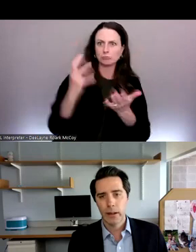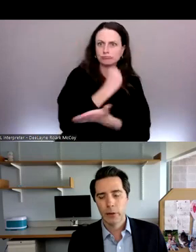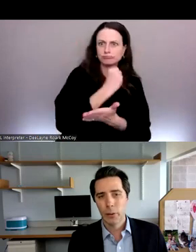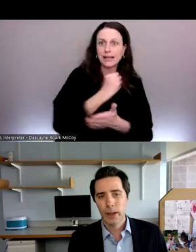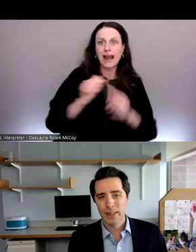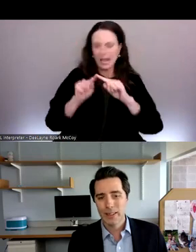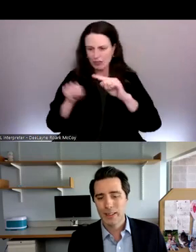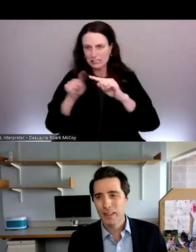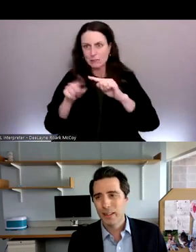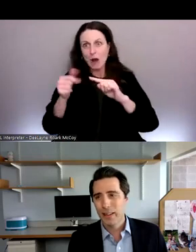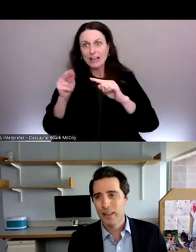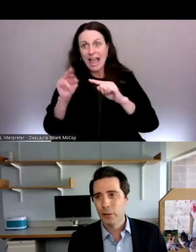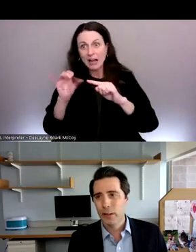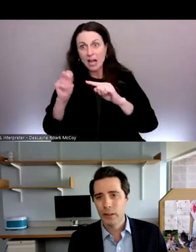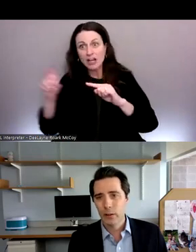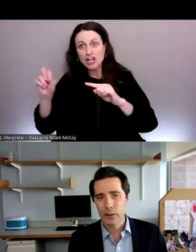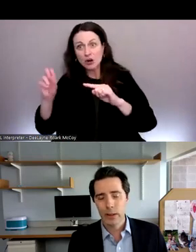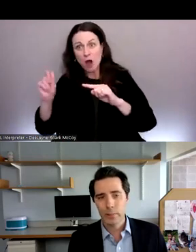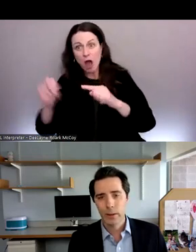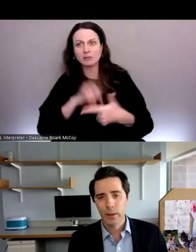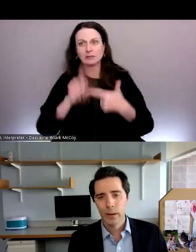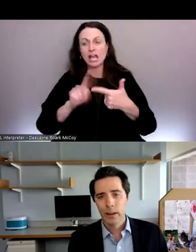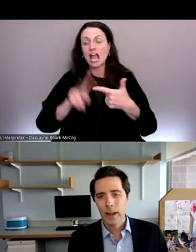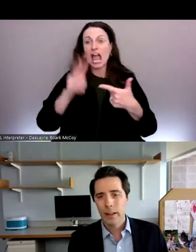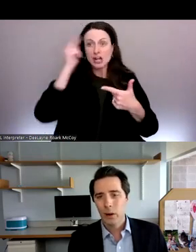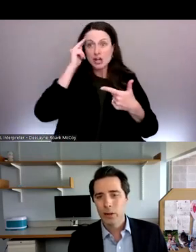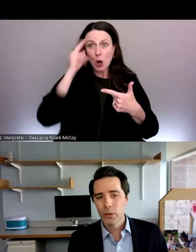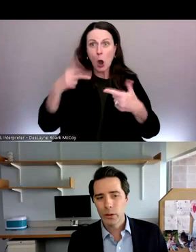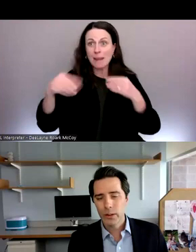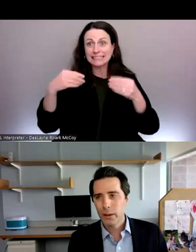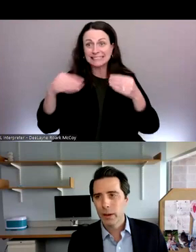and neuroplasticity that decreases over time